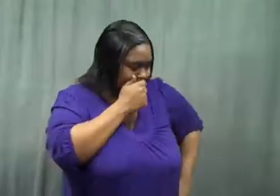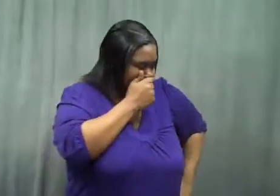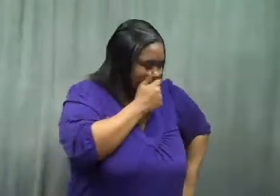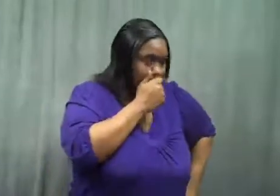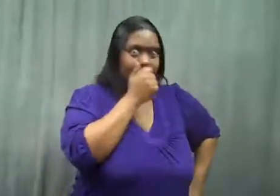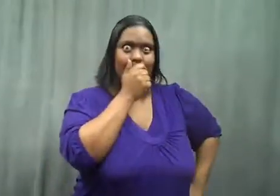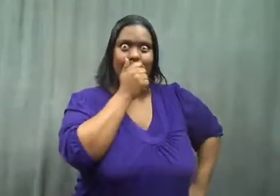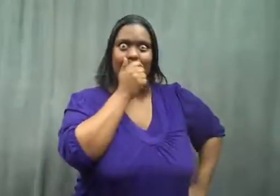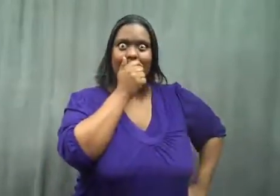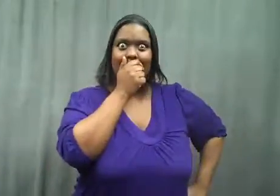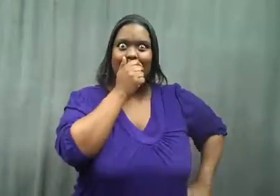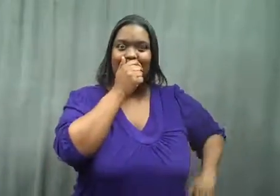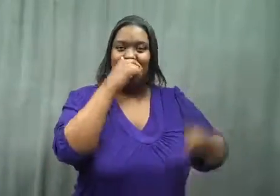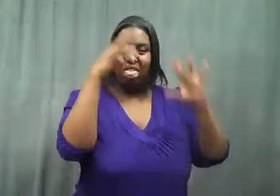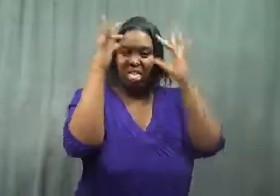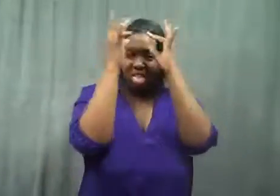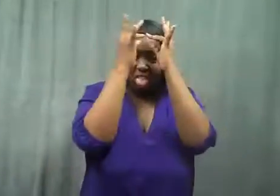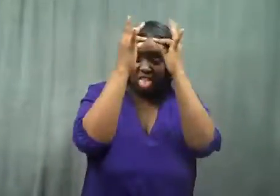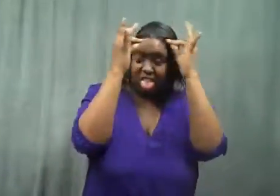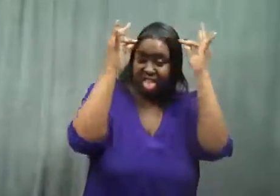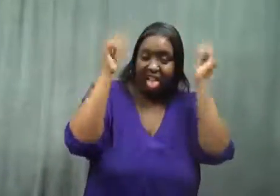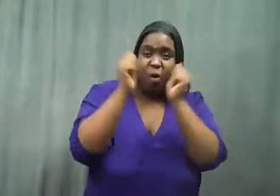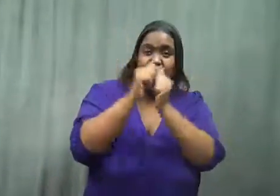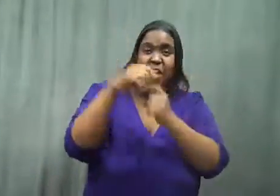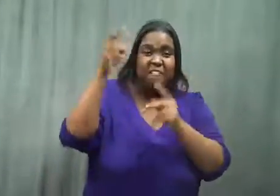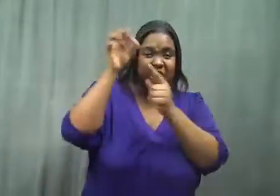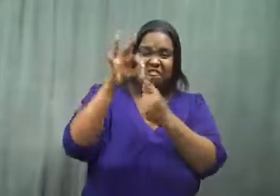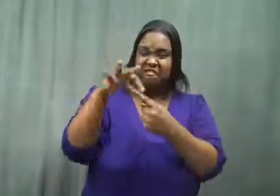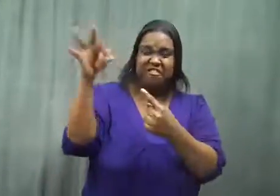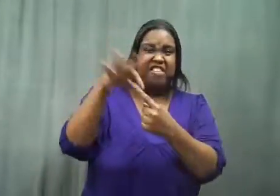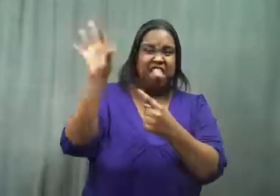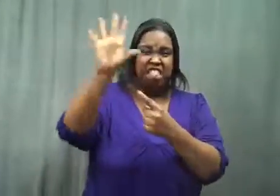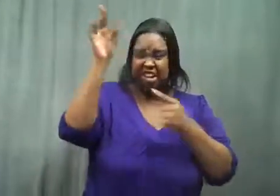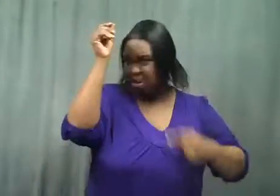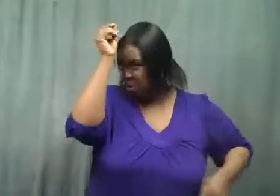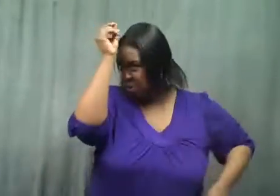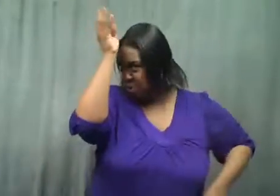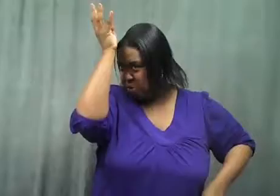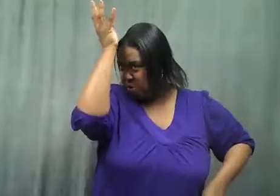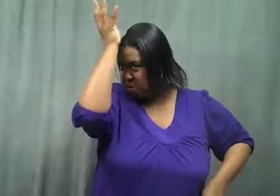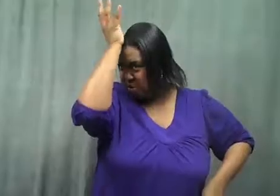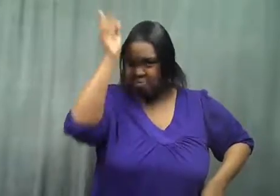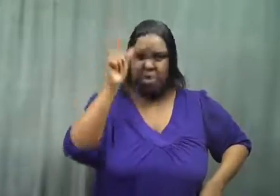Ooh. A brimmed hat with feathers!